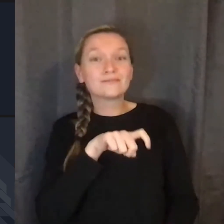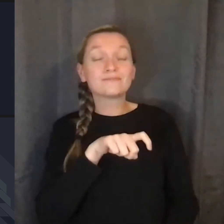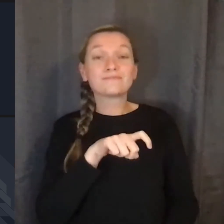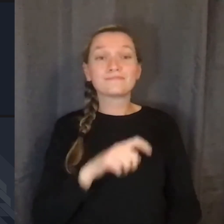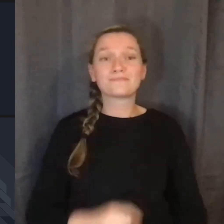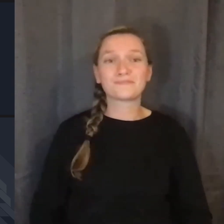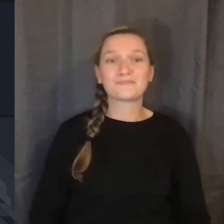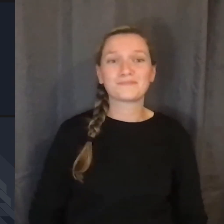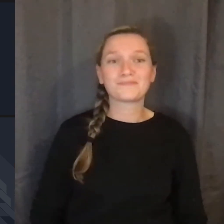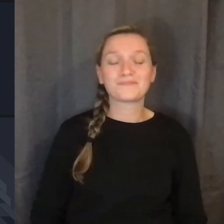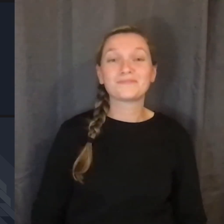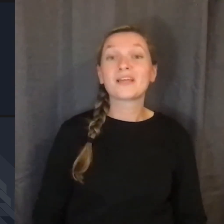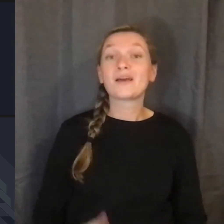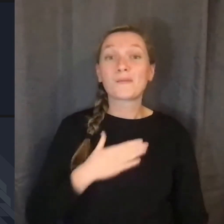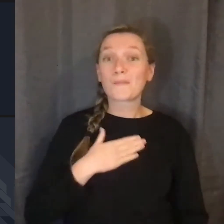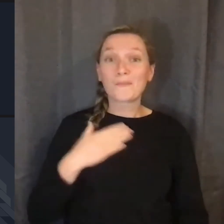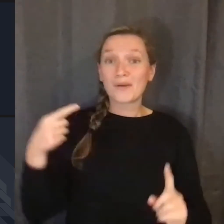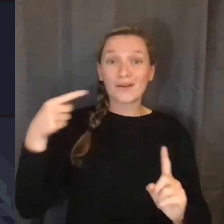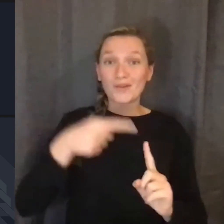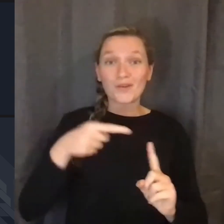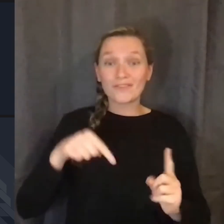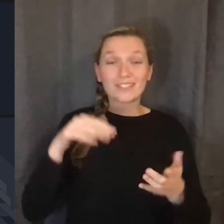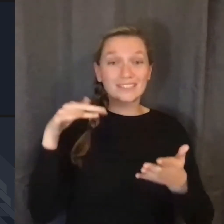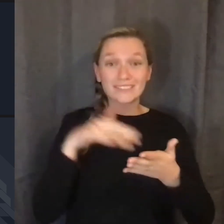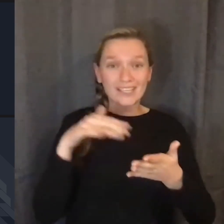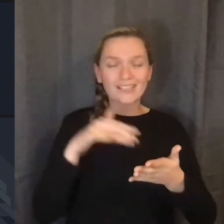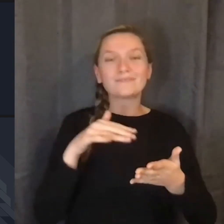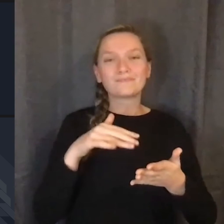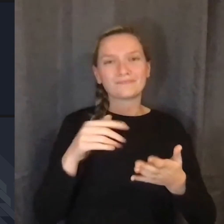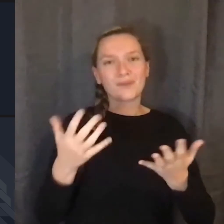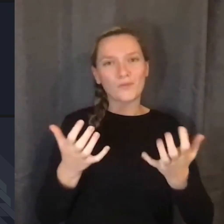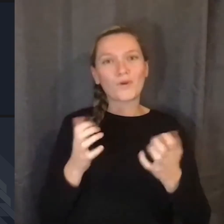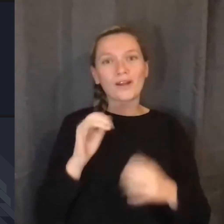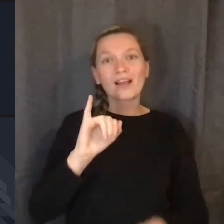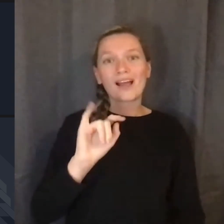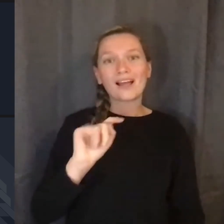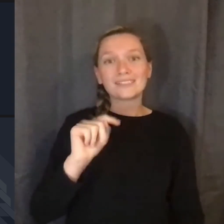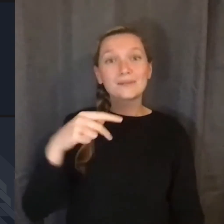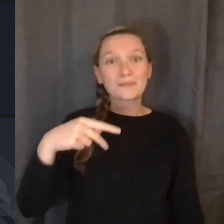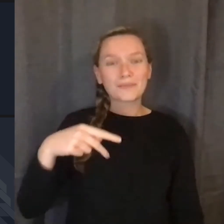conducting this study is wanting to educate future interpreters coming into the field.